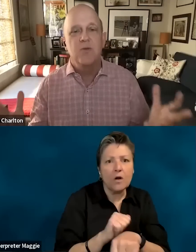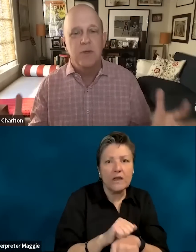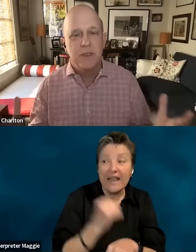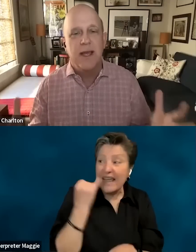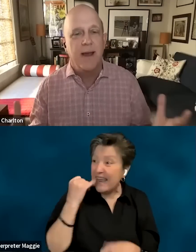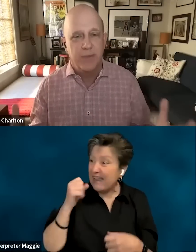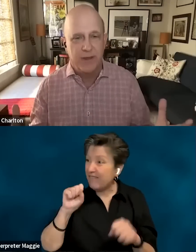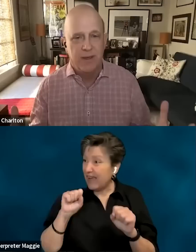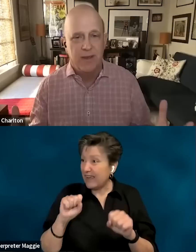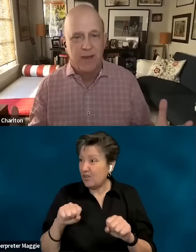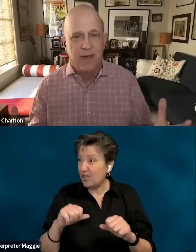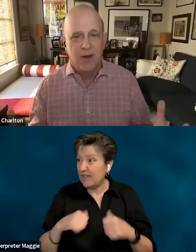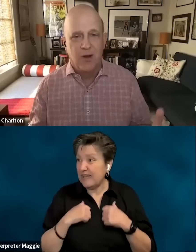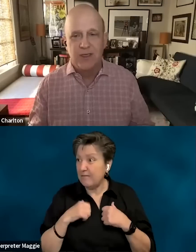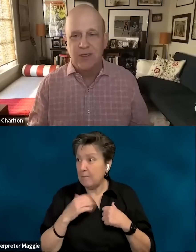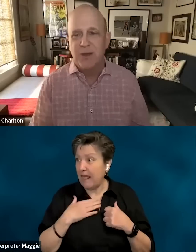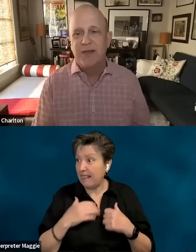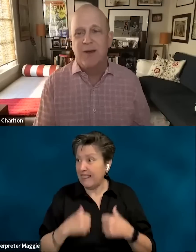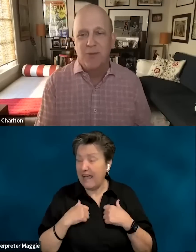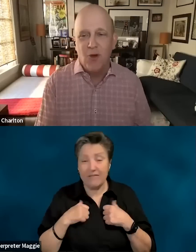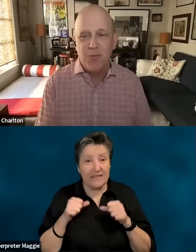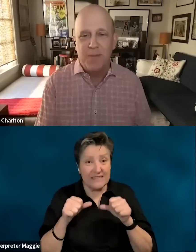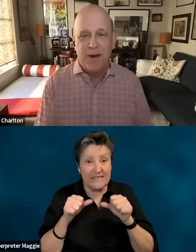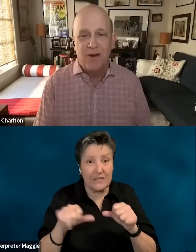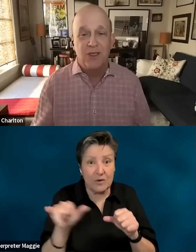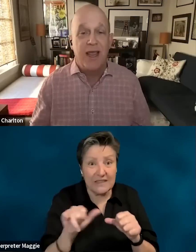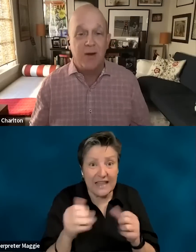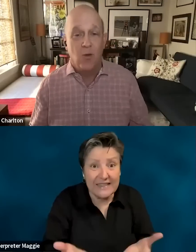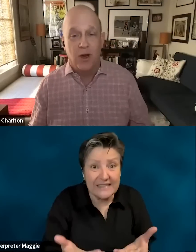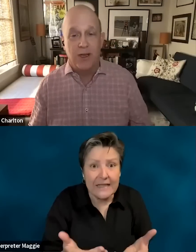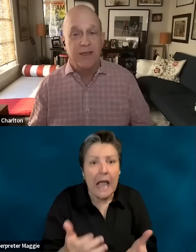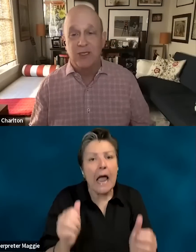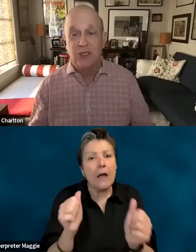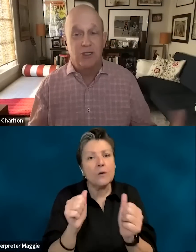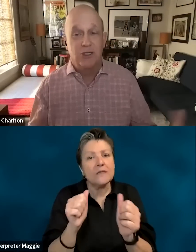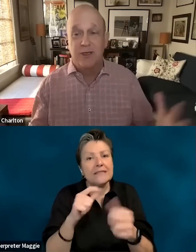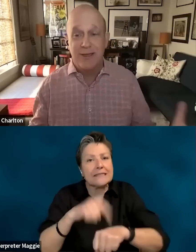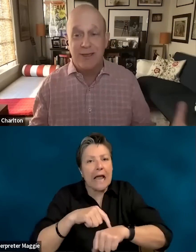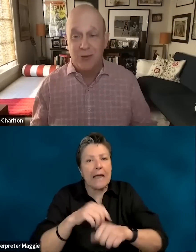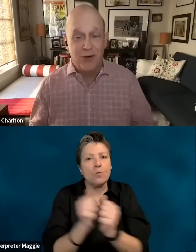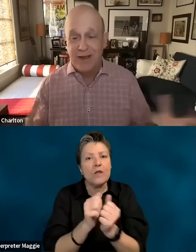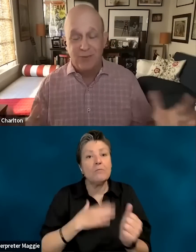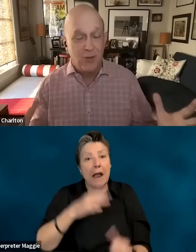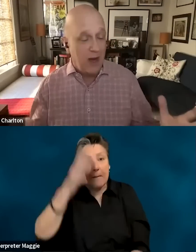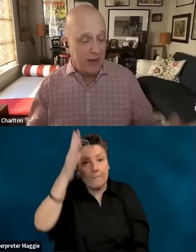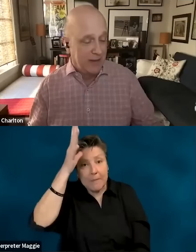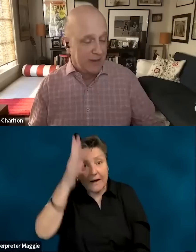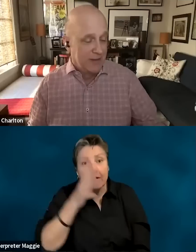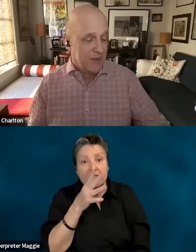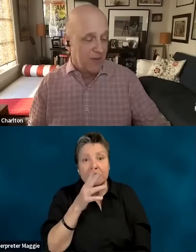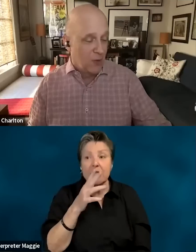I'd be really happy." 'Cause I was spending time with both my parents and working and just, you know, learn, it was great.